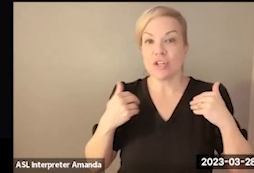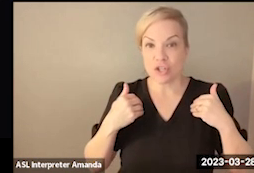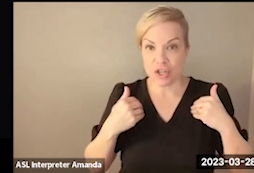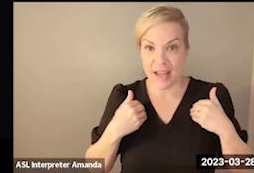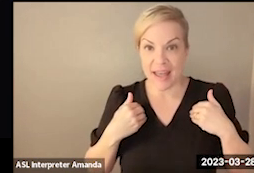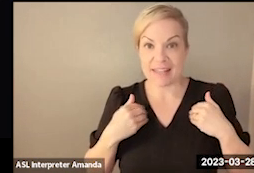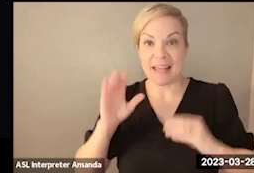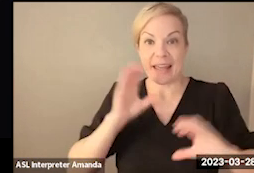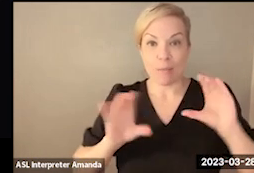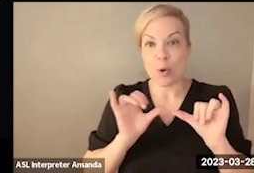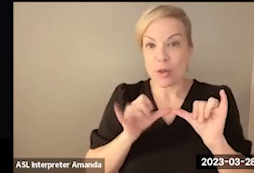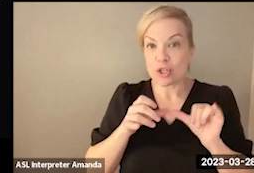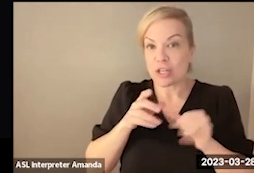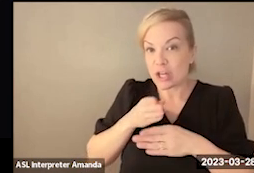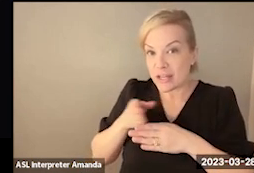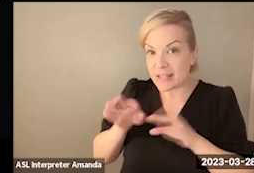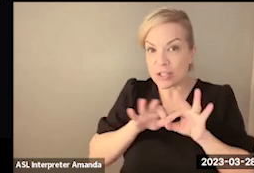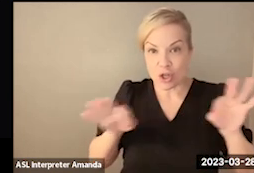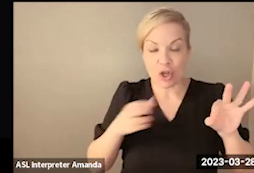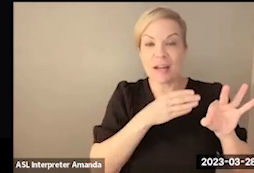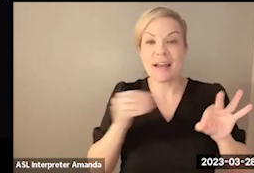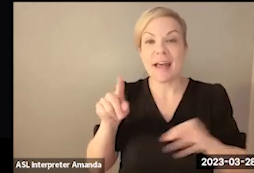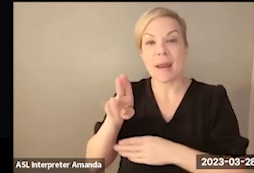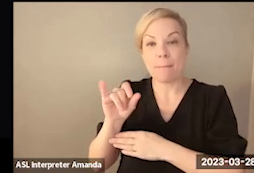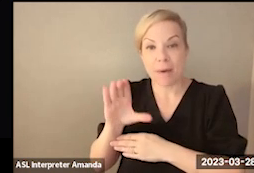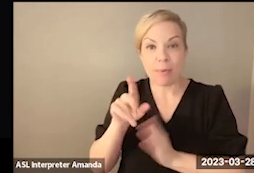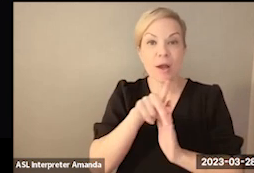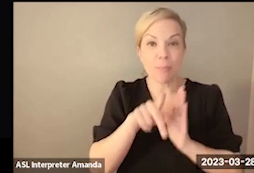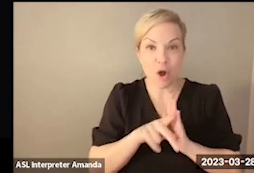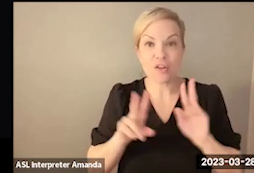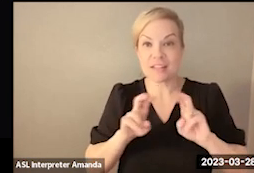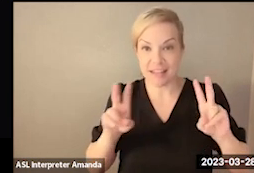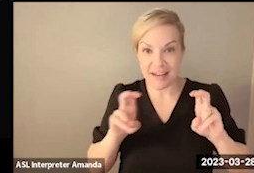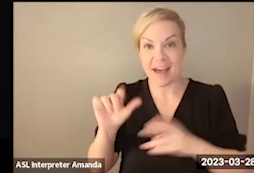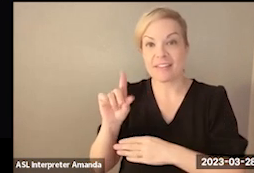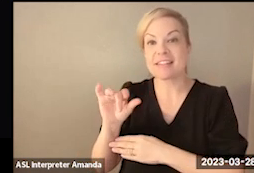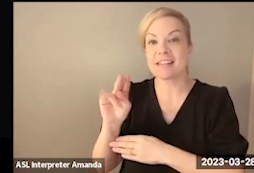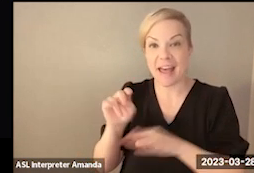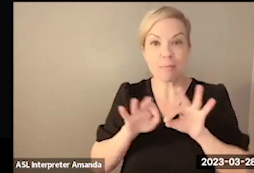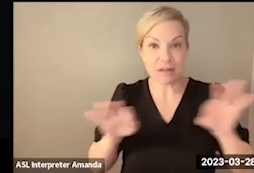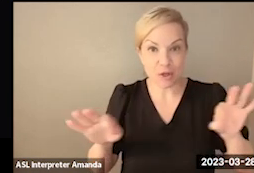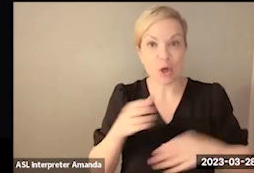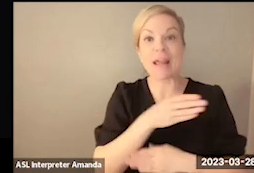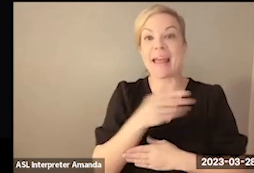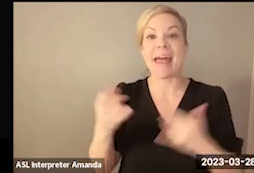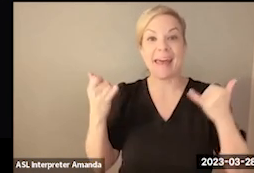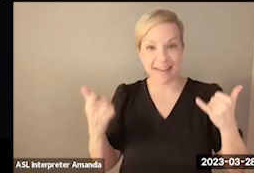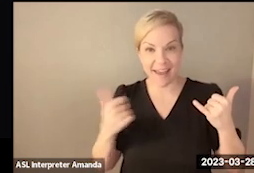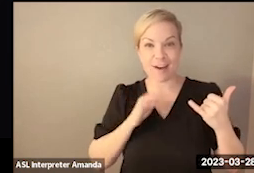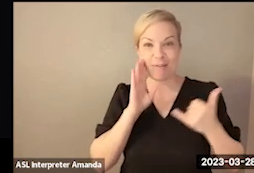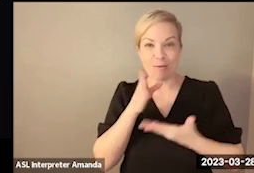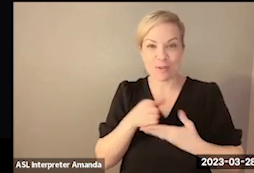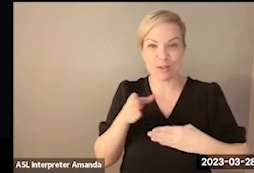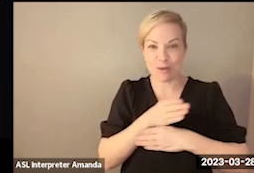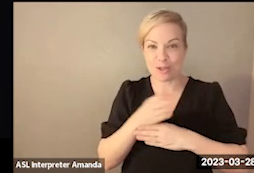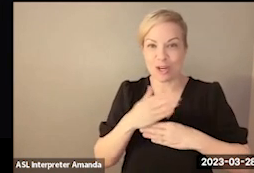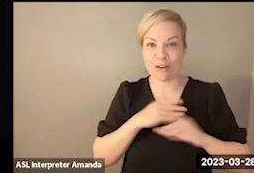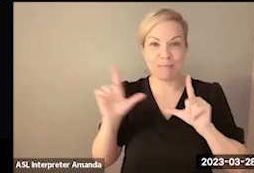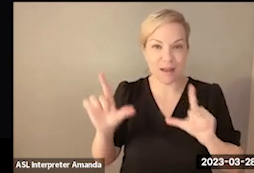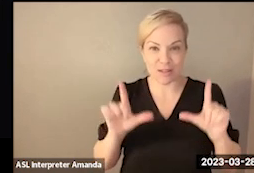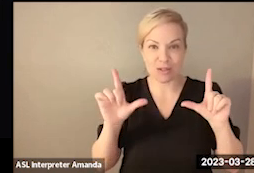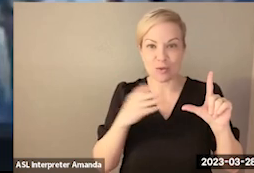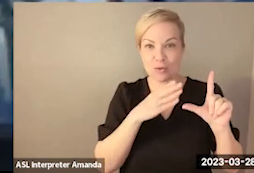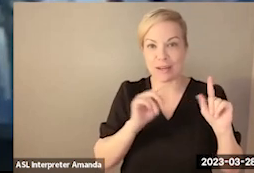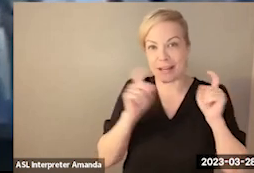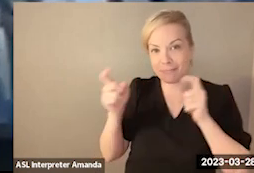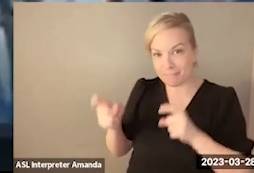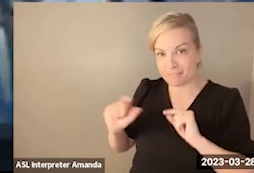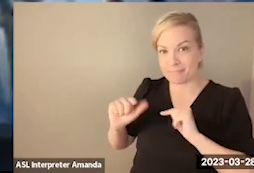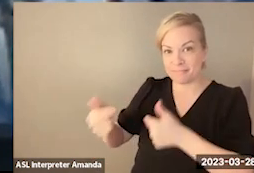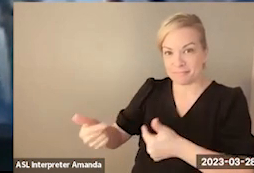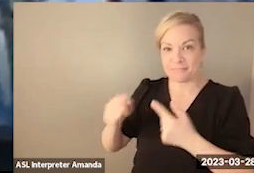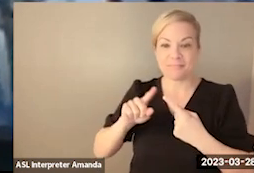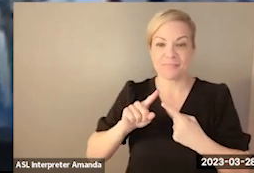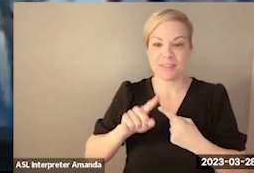Kimberly: and a Phd. In public policy, analysis and public administration. Without further ado I'm. Going to stop sharing my screen and hand it off to Doctor